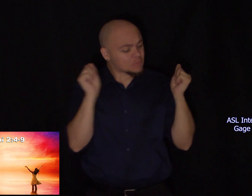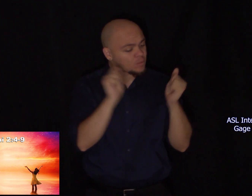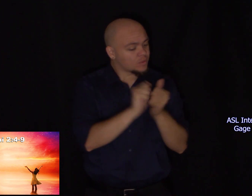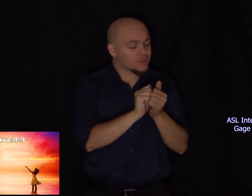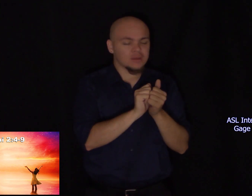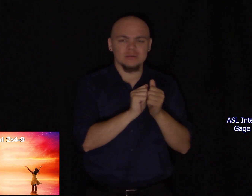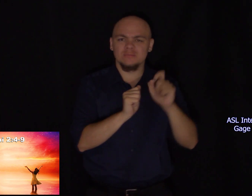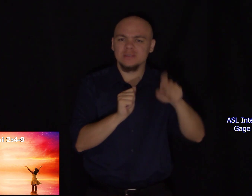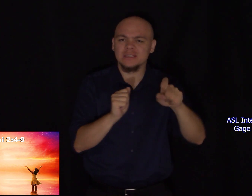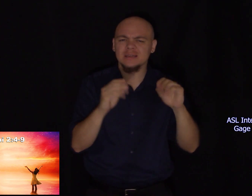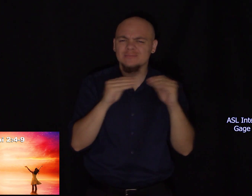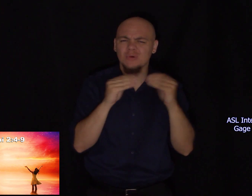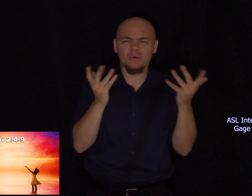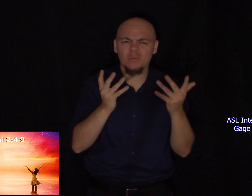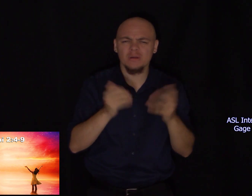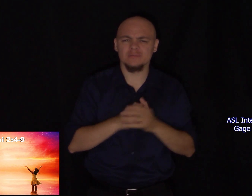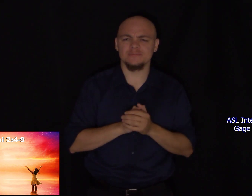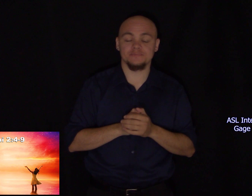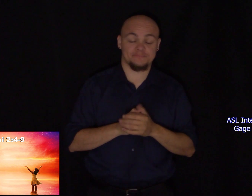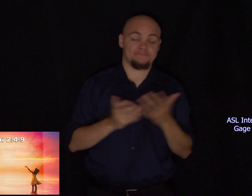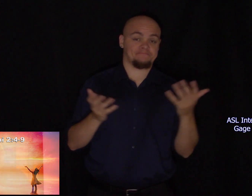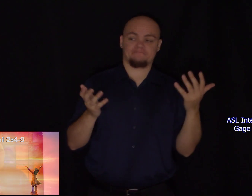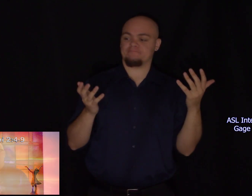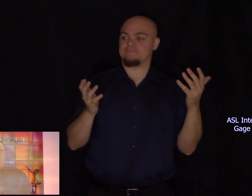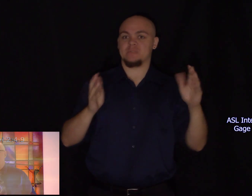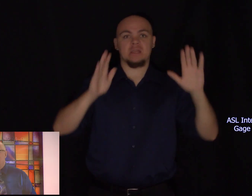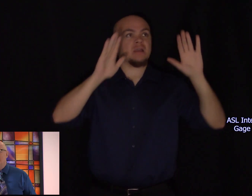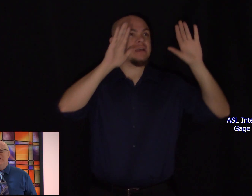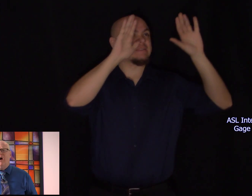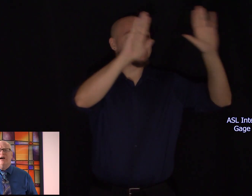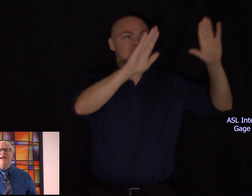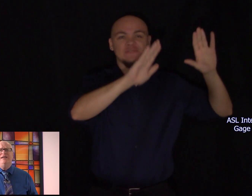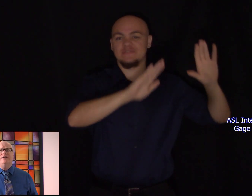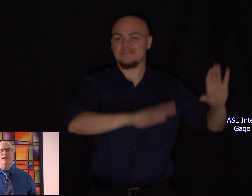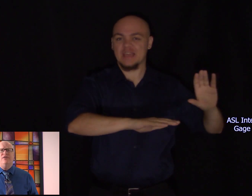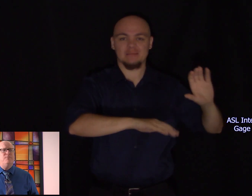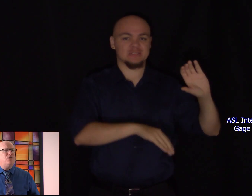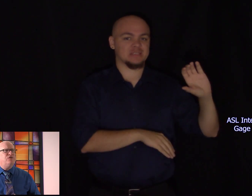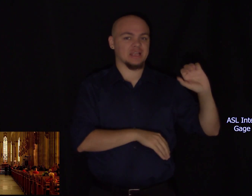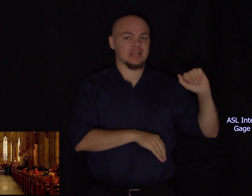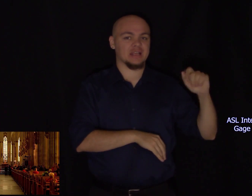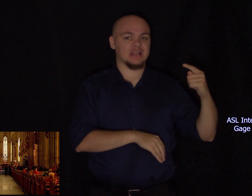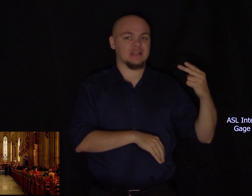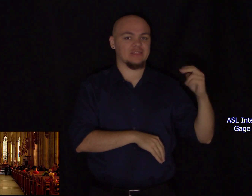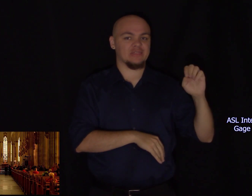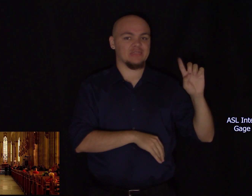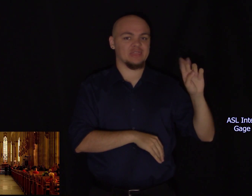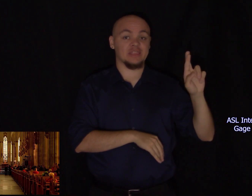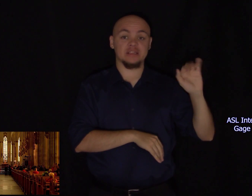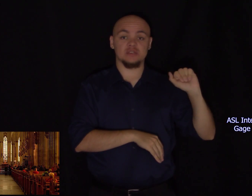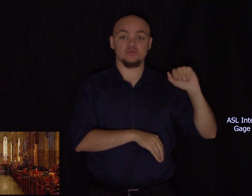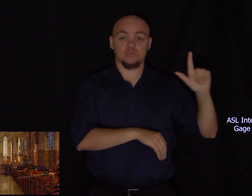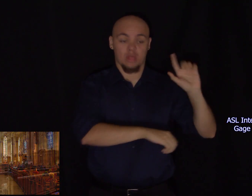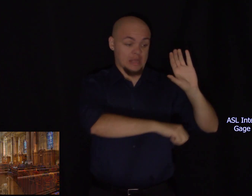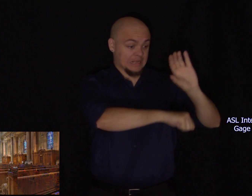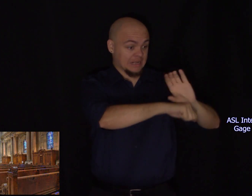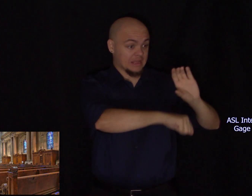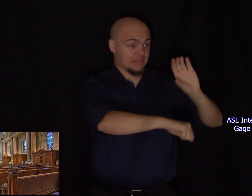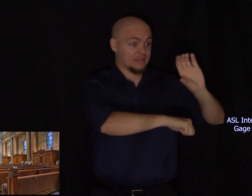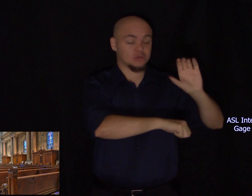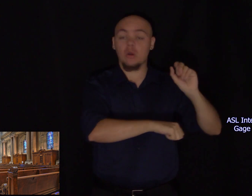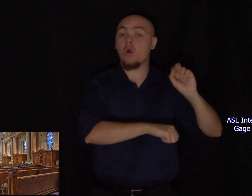says the Lord want more do we need whether we are in the most fabulous Cathedral in the world or